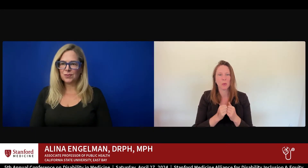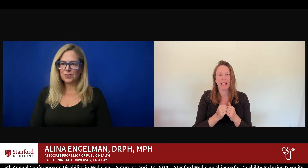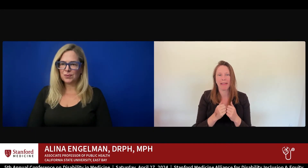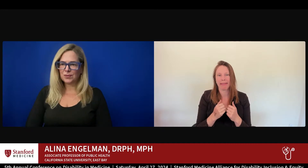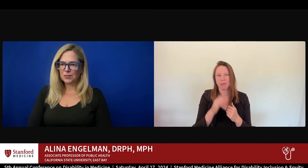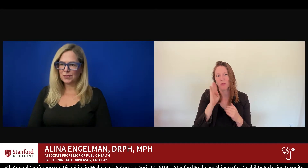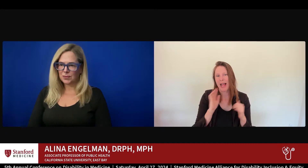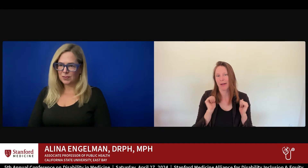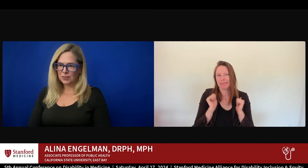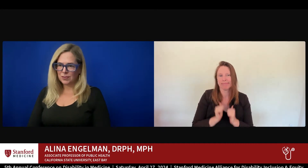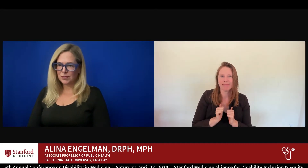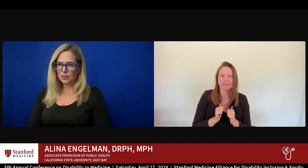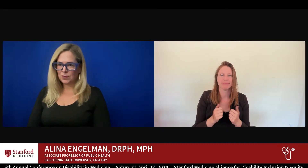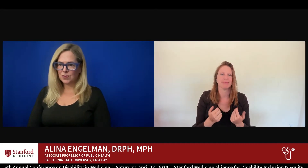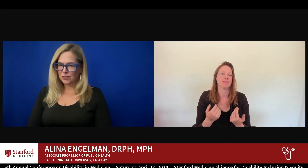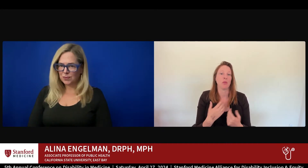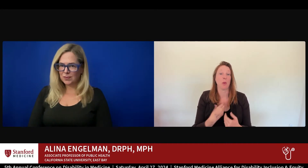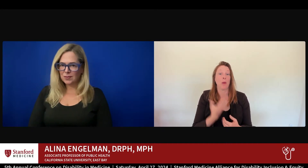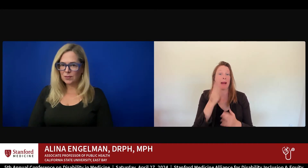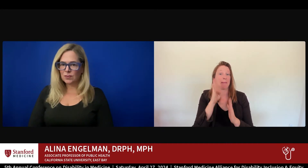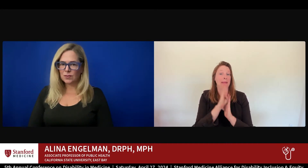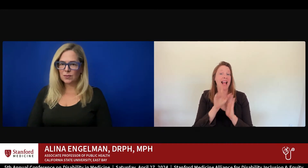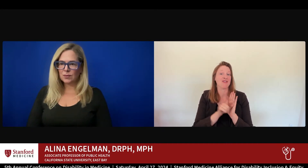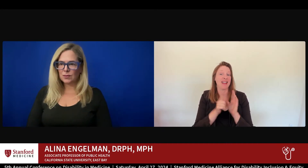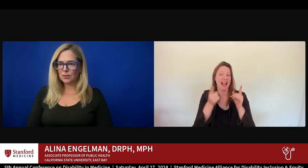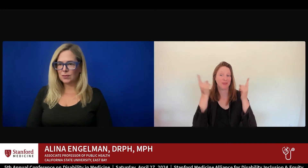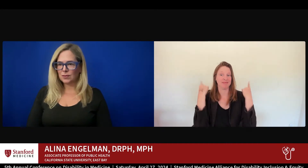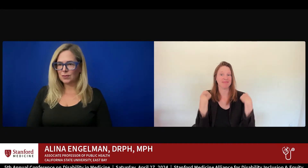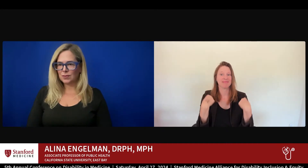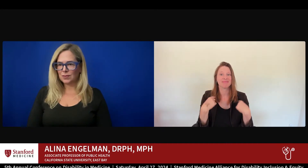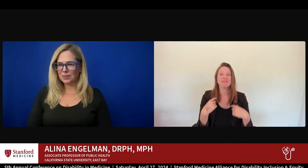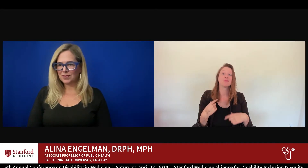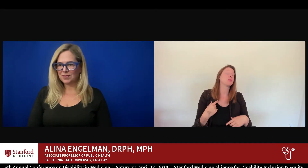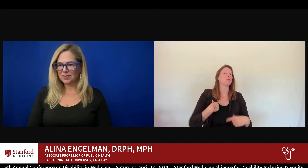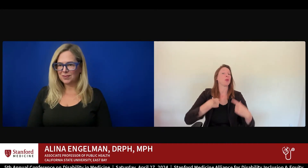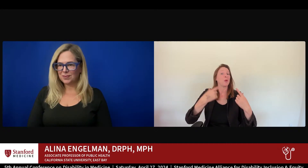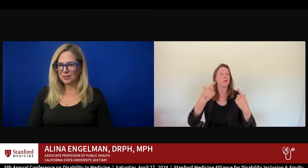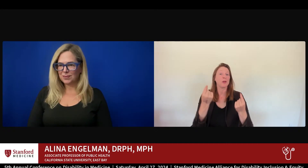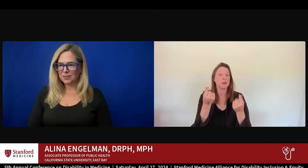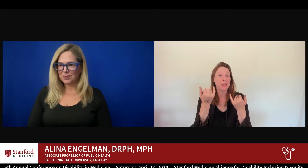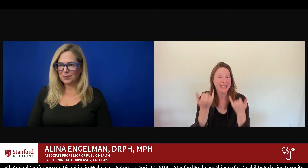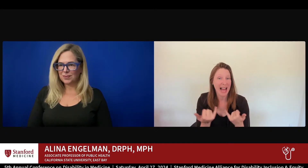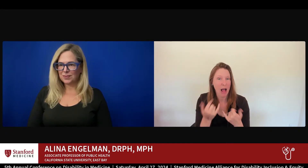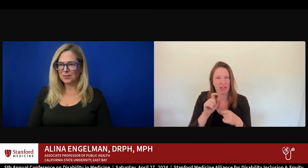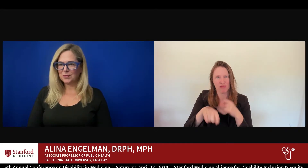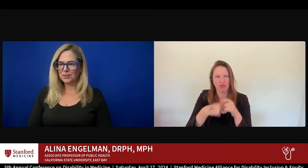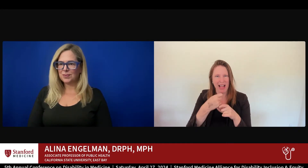and I'm wearing a black shirt with a brown blazer, I have a white background as well.